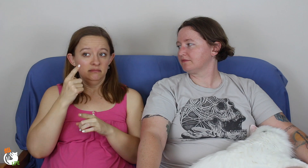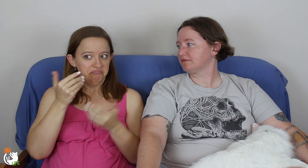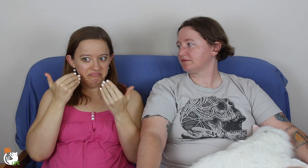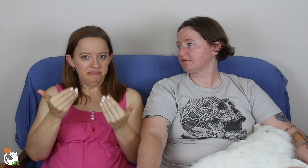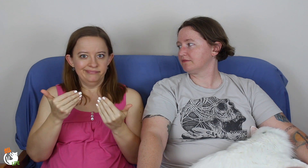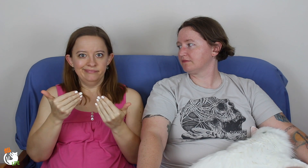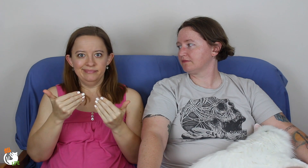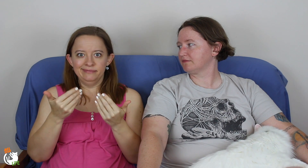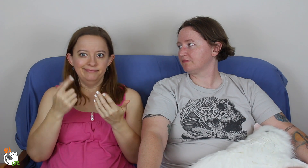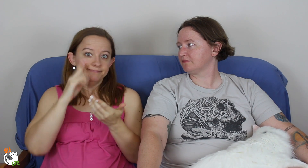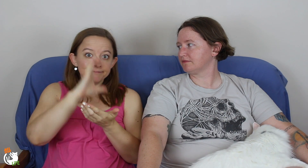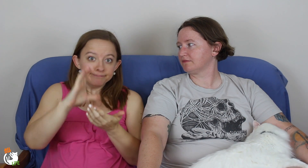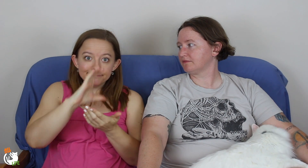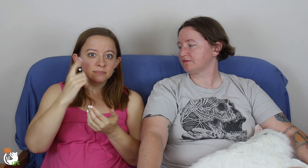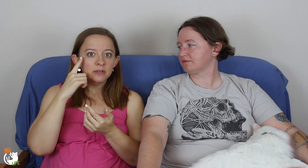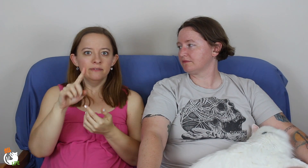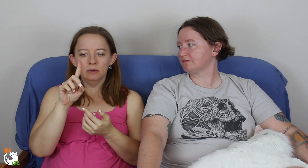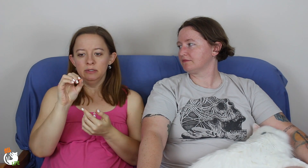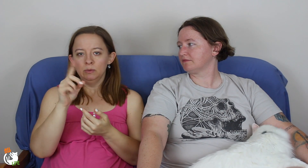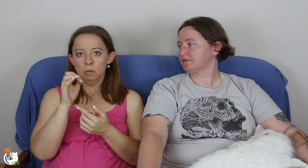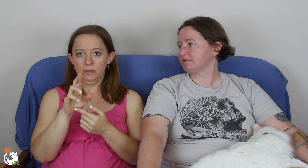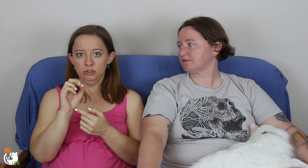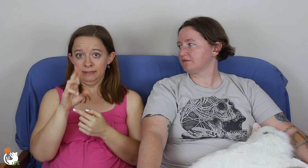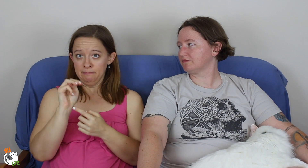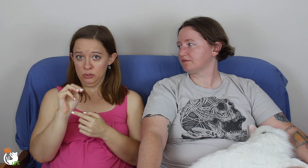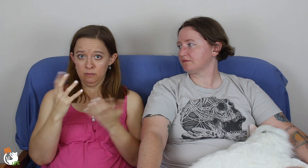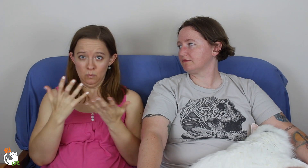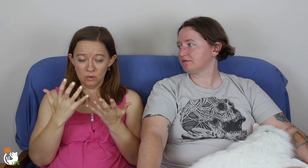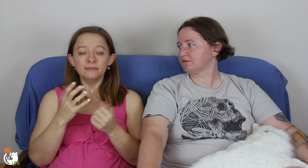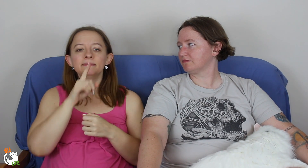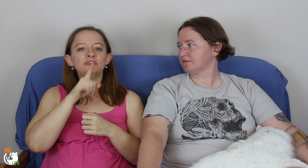even before you go ahead and start searching for donor sperm